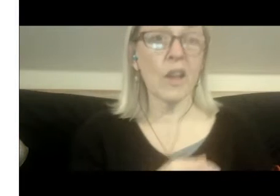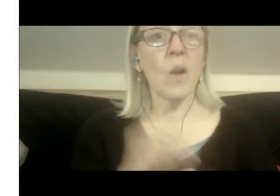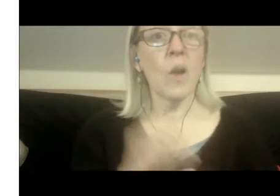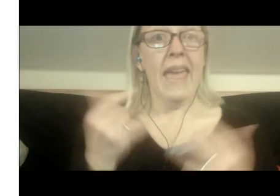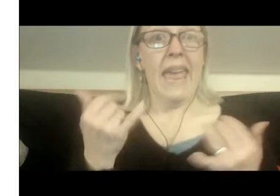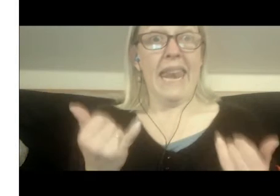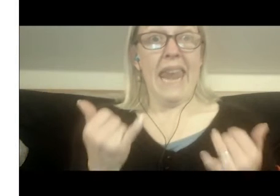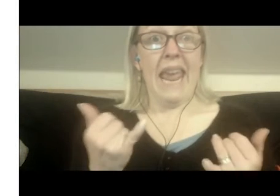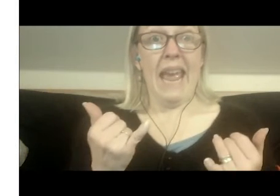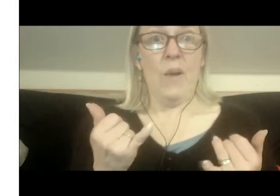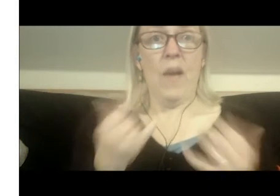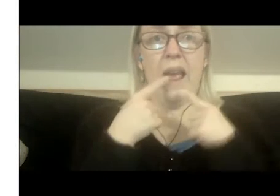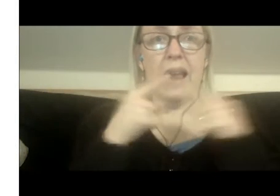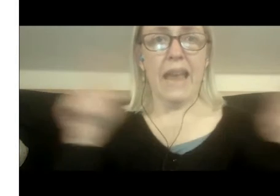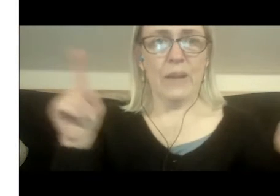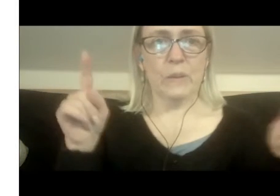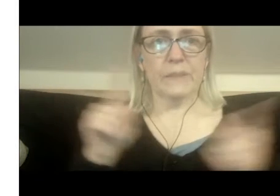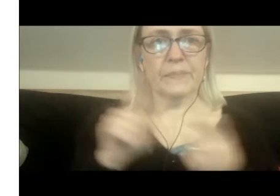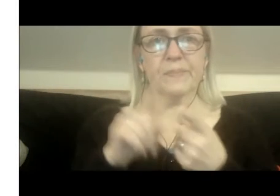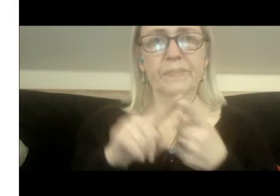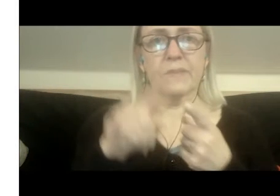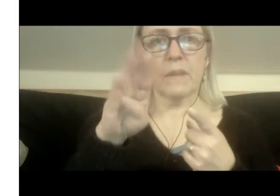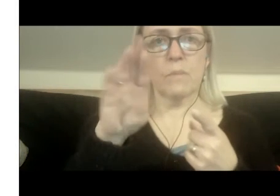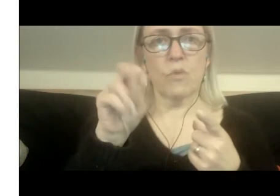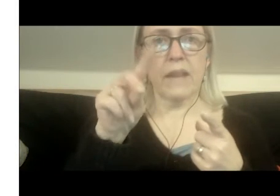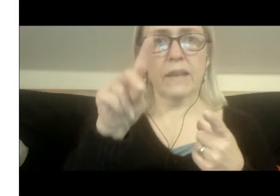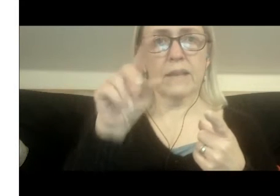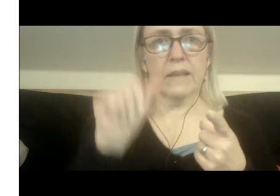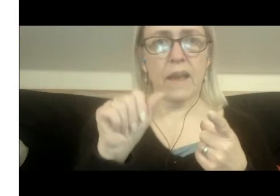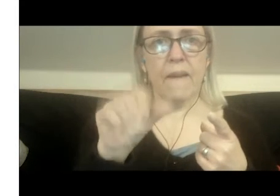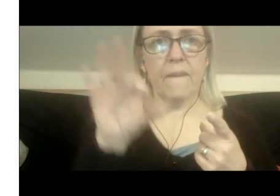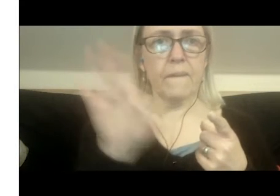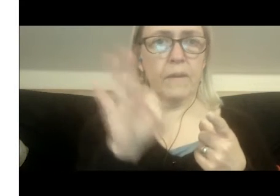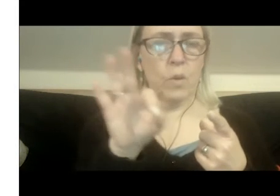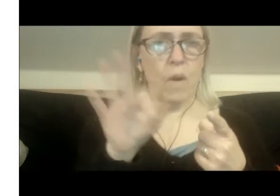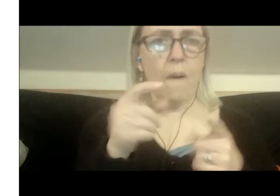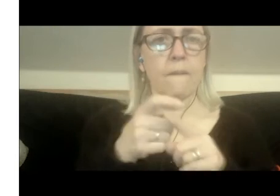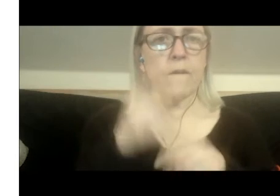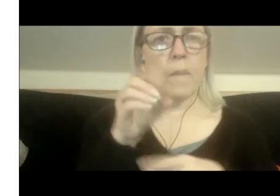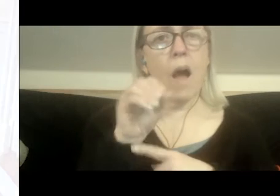Brenda Figueroa from the Office of Sponsored Projects won the Citizenship Award,